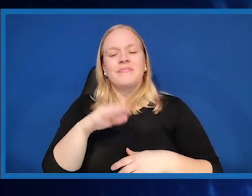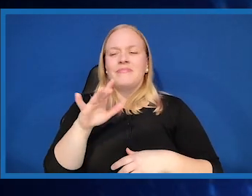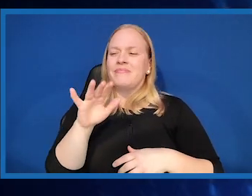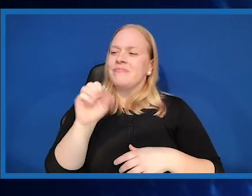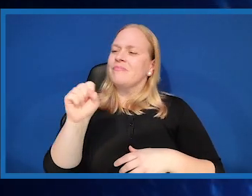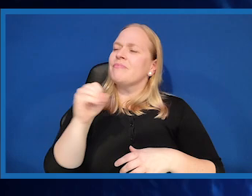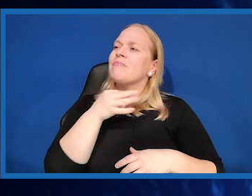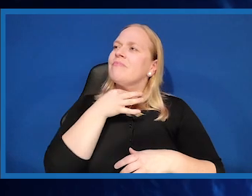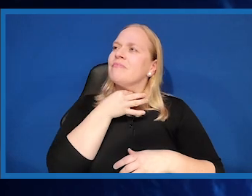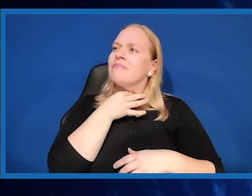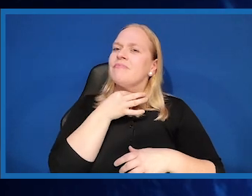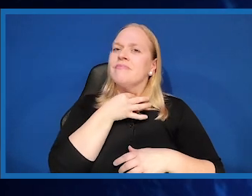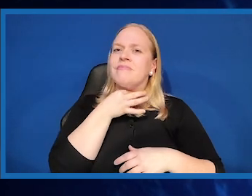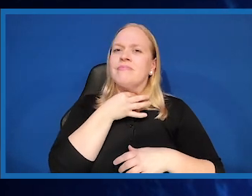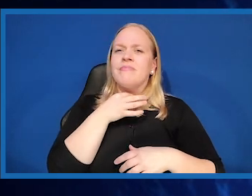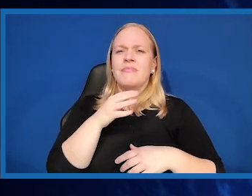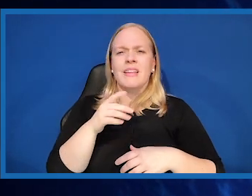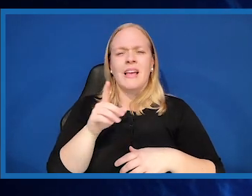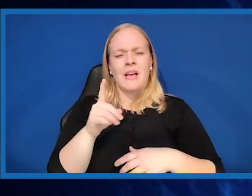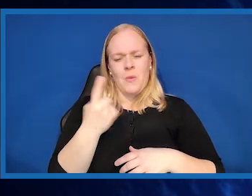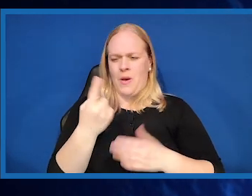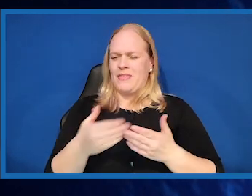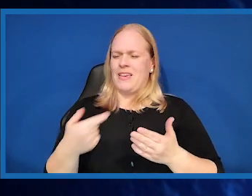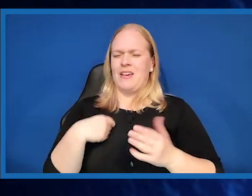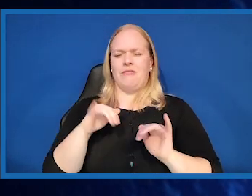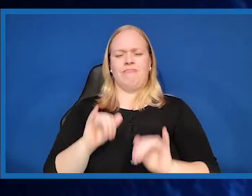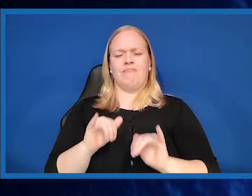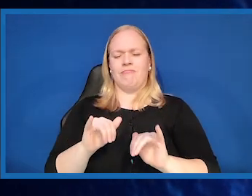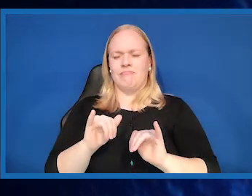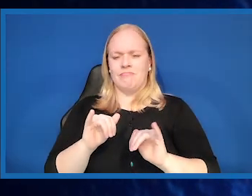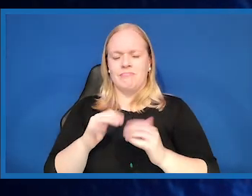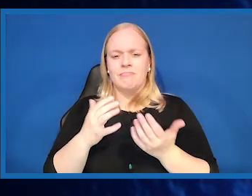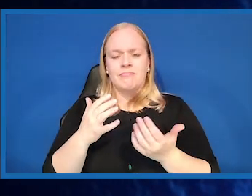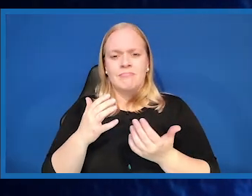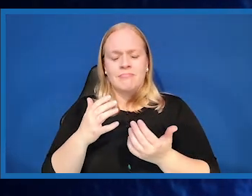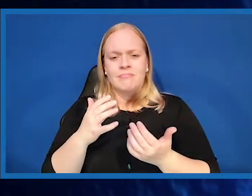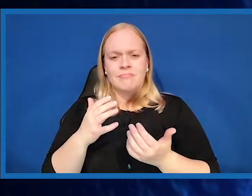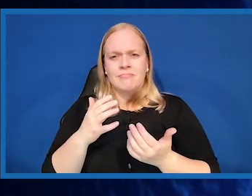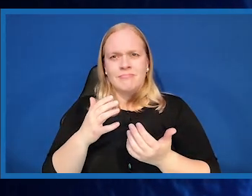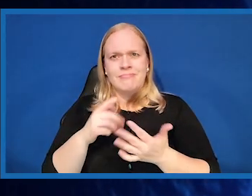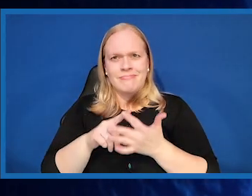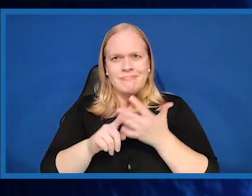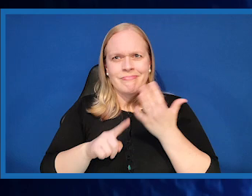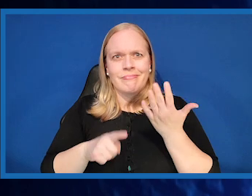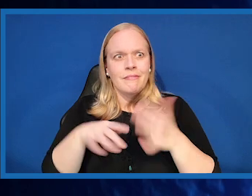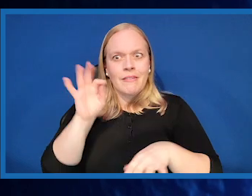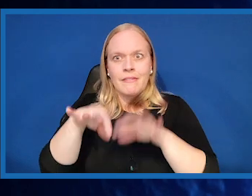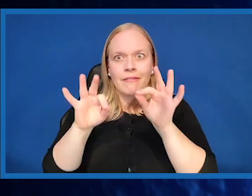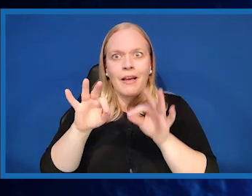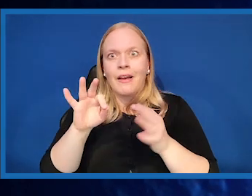WHAT-WHAT STRIKES ME, IVONA, IS THAT, UM, A LOT OF THIS NEWS IS-IS KIND OF DISCOURAGING. YOU WORK WITH DATA THAT, UM,